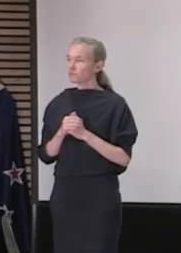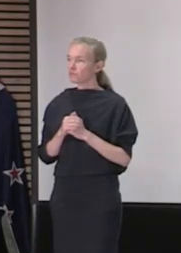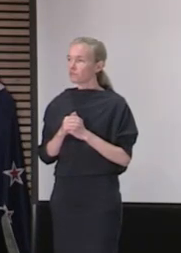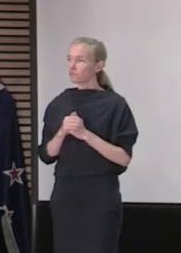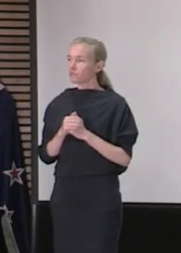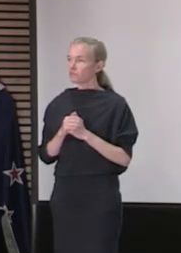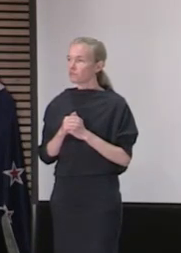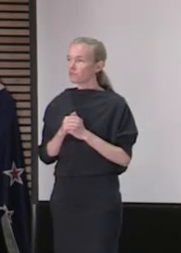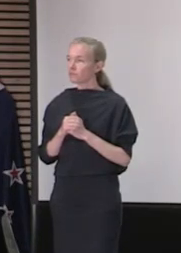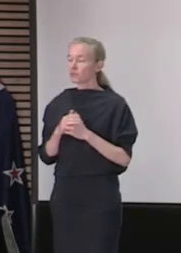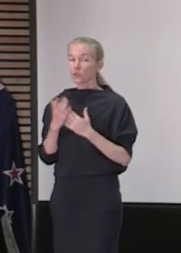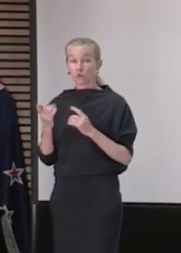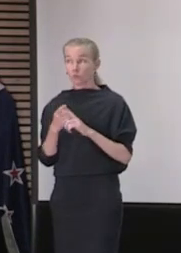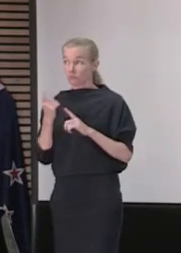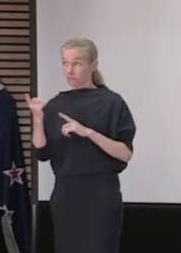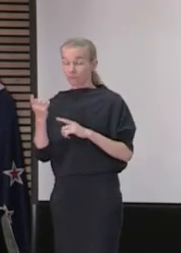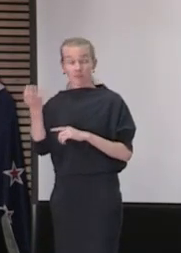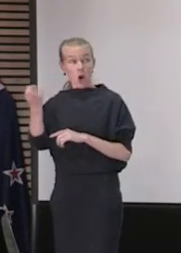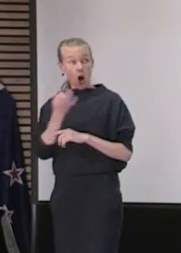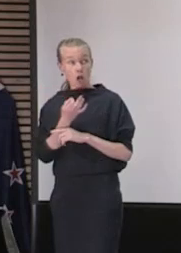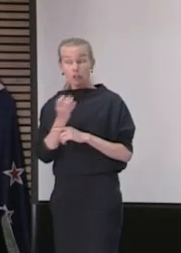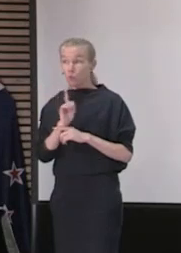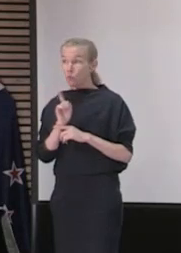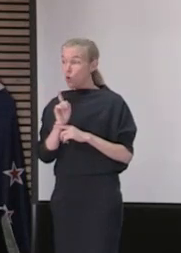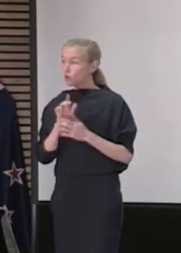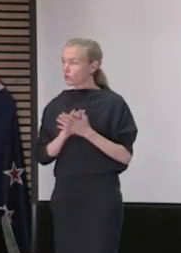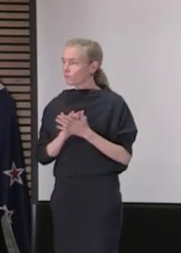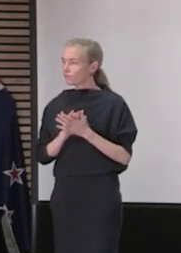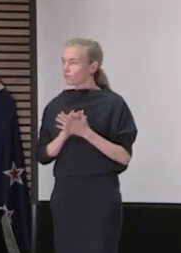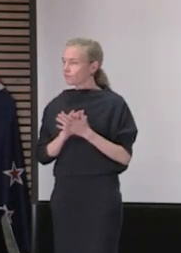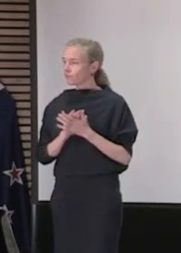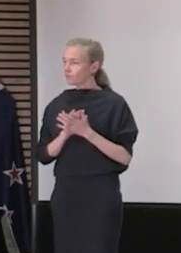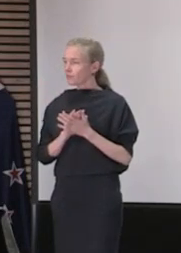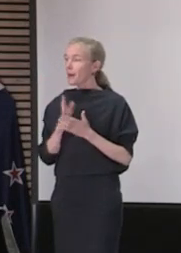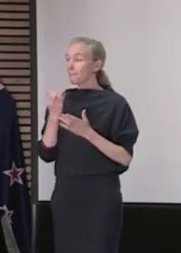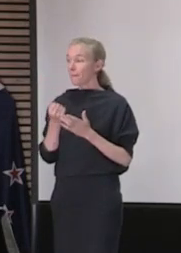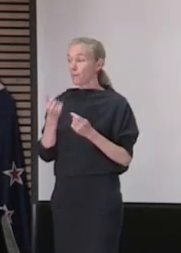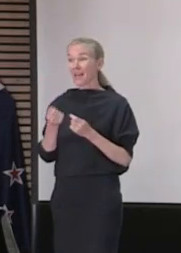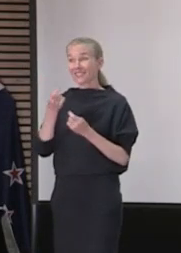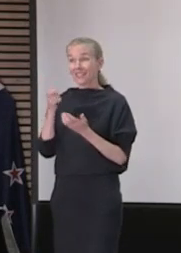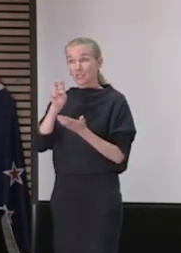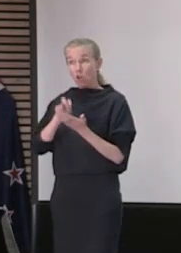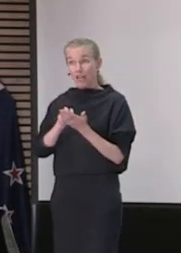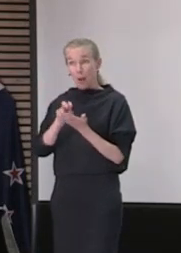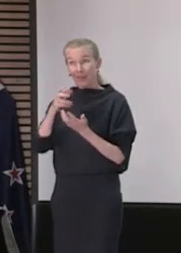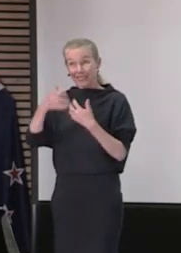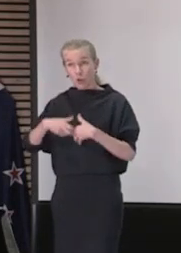No, no, not necessarily. In fact, obviously as I've said, thisis something that's in train.